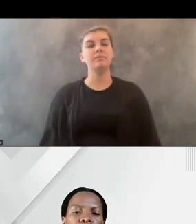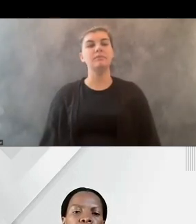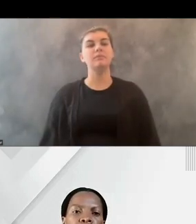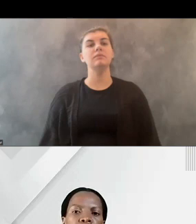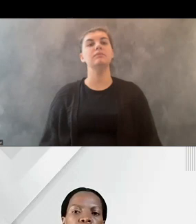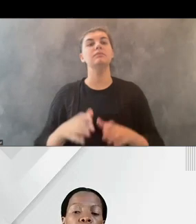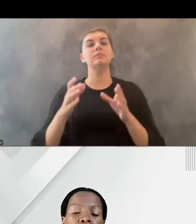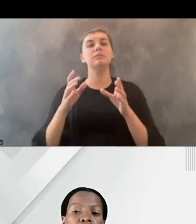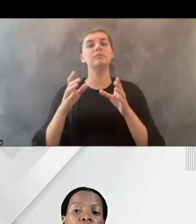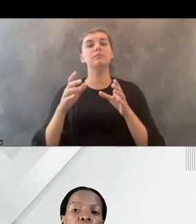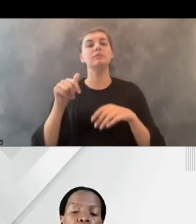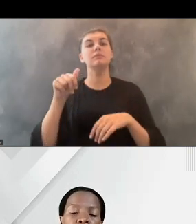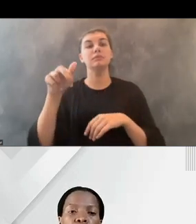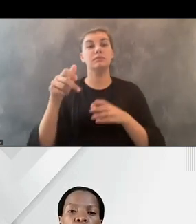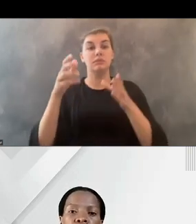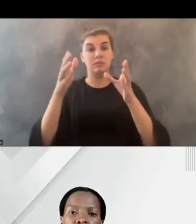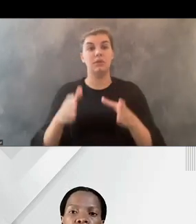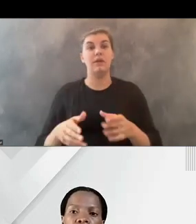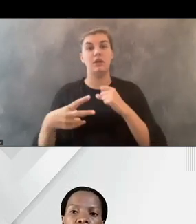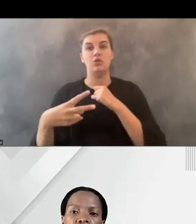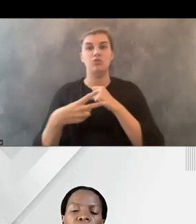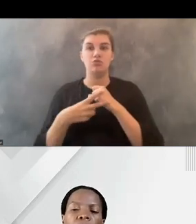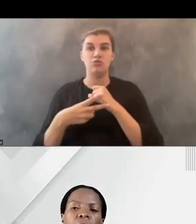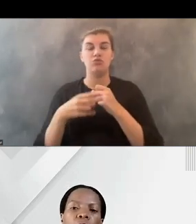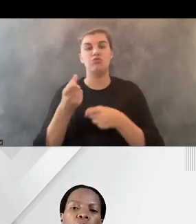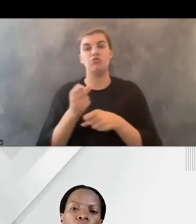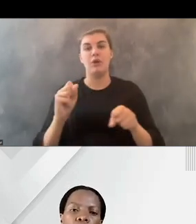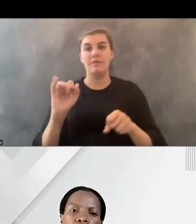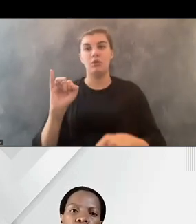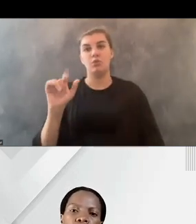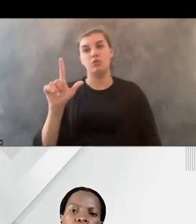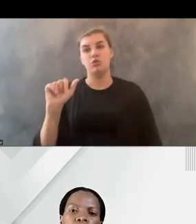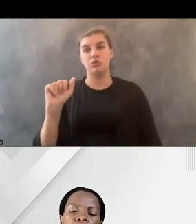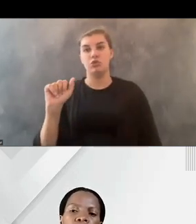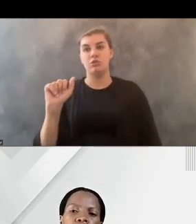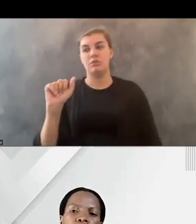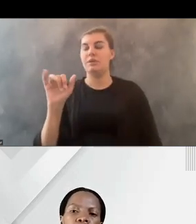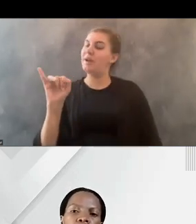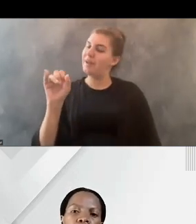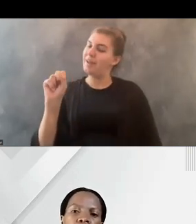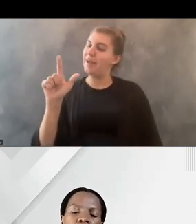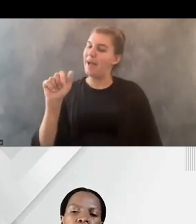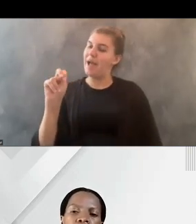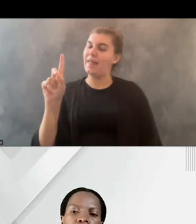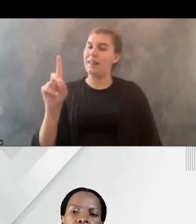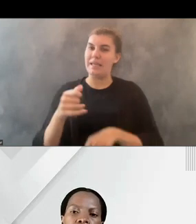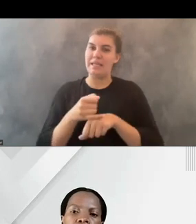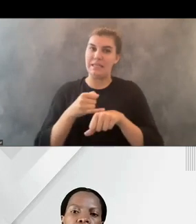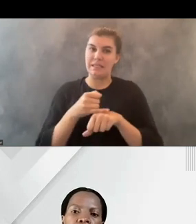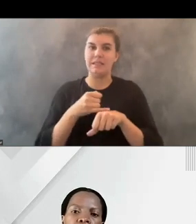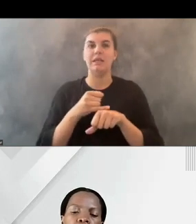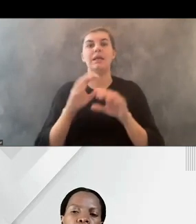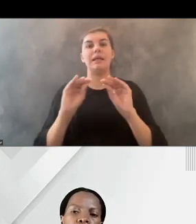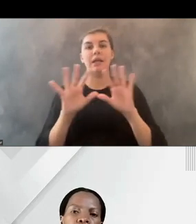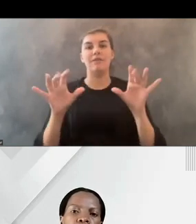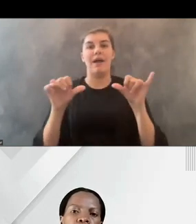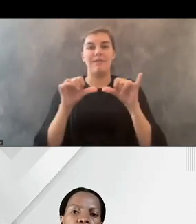Pedestrian refuge island is a new term that helps in clarifying the size of pedestrian